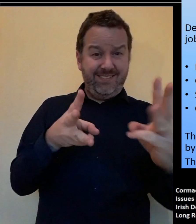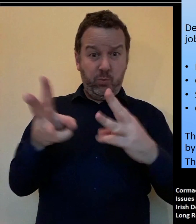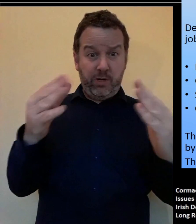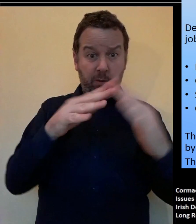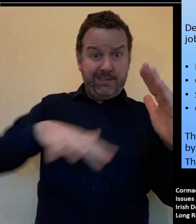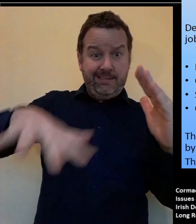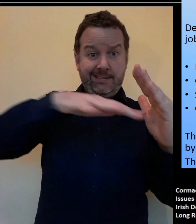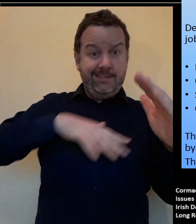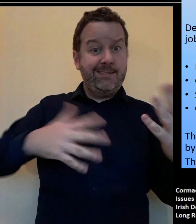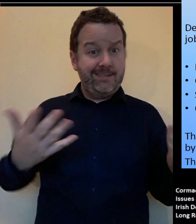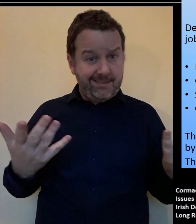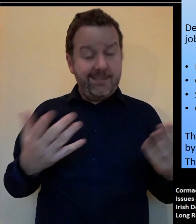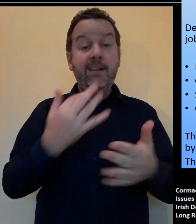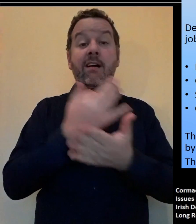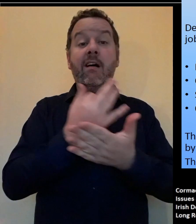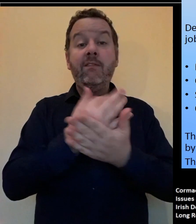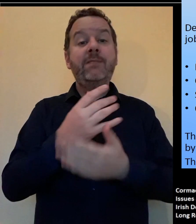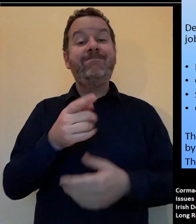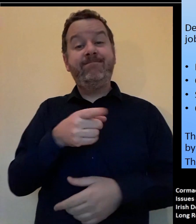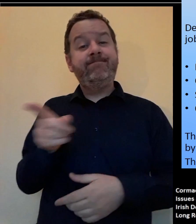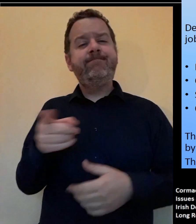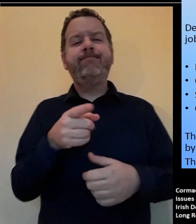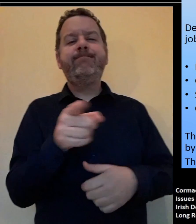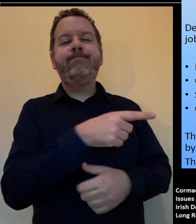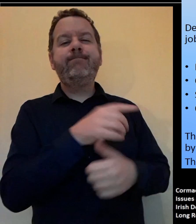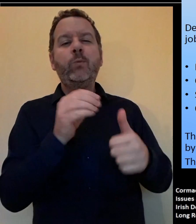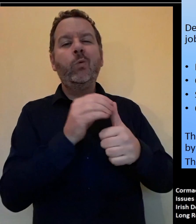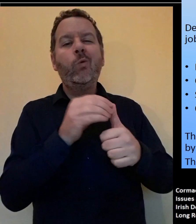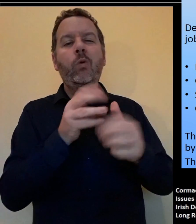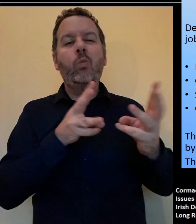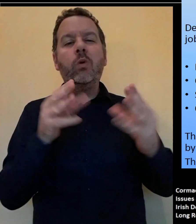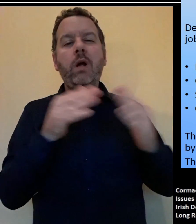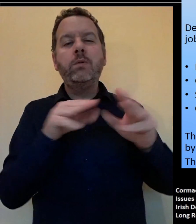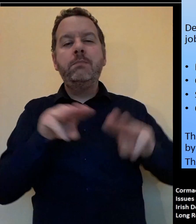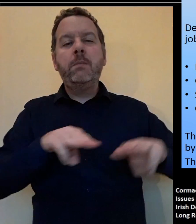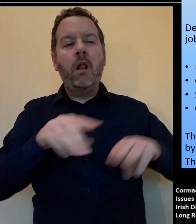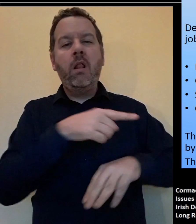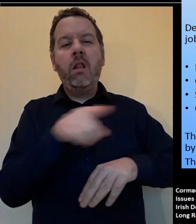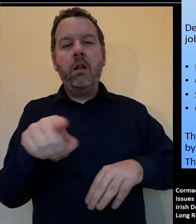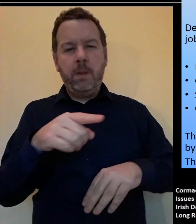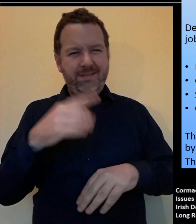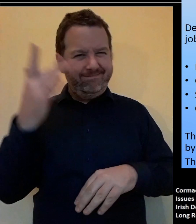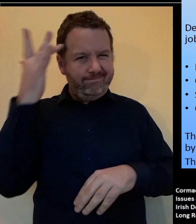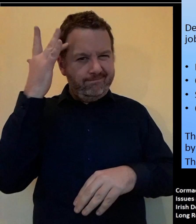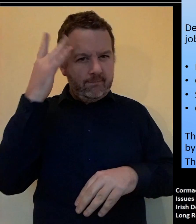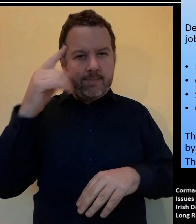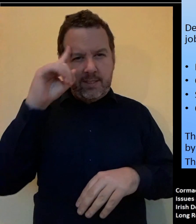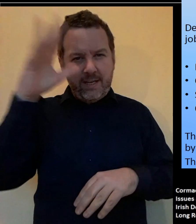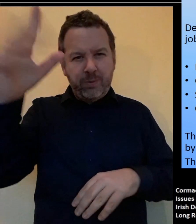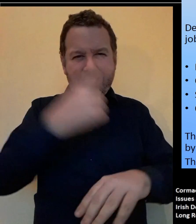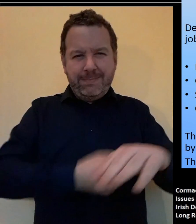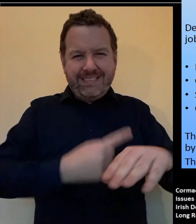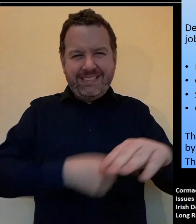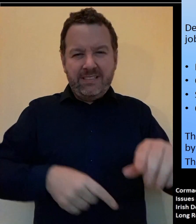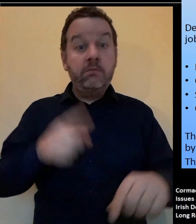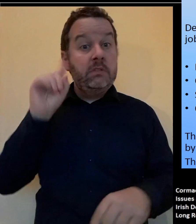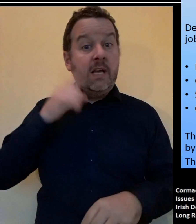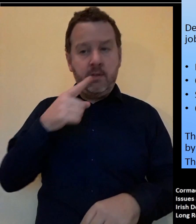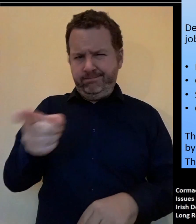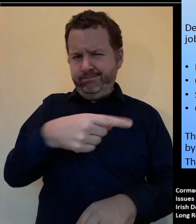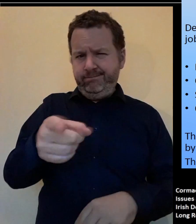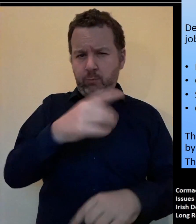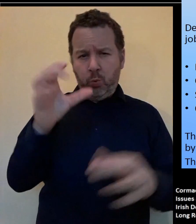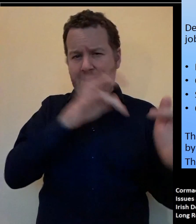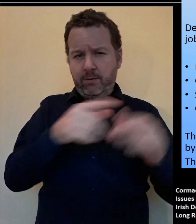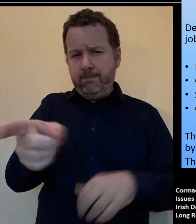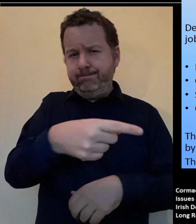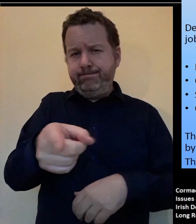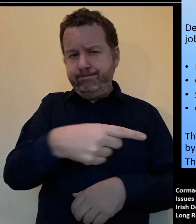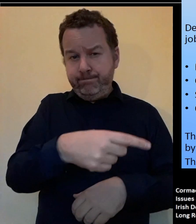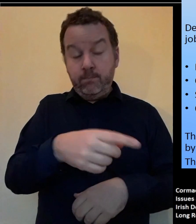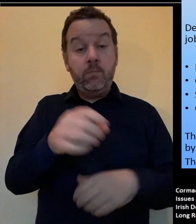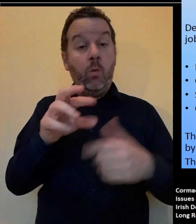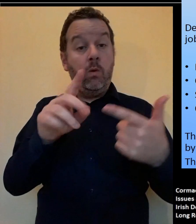around the house. Often they would be placed in charge of inmates with intellectual disabilities, for example.